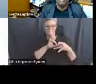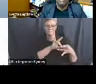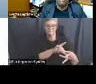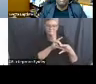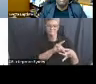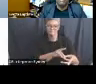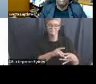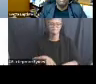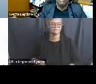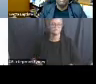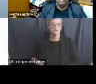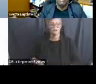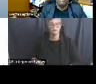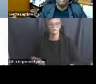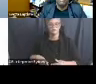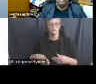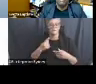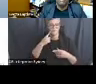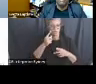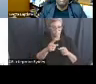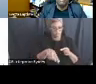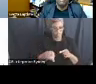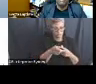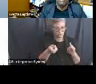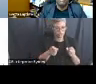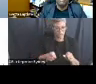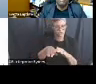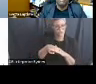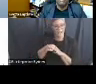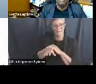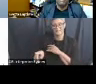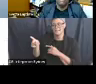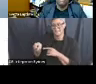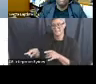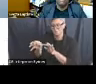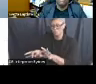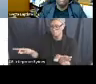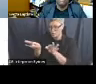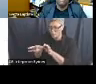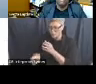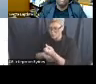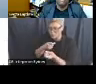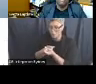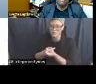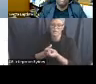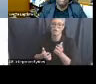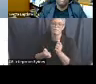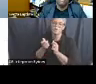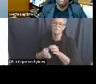most important to pursue freedom, hopes, and dreams. We're so thankful to have you with us,